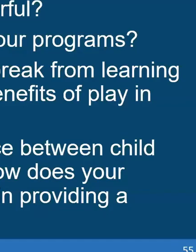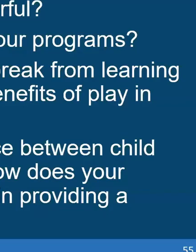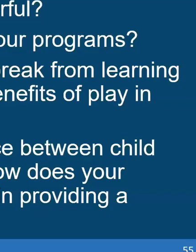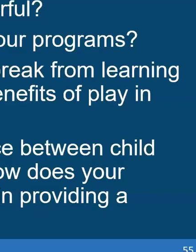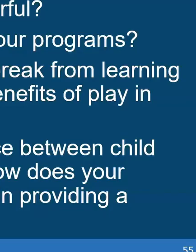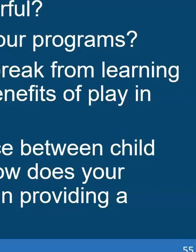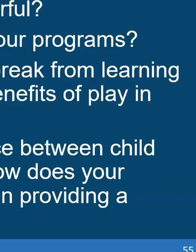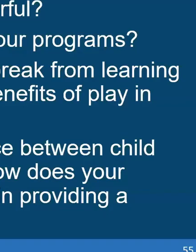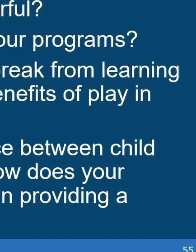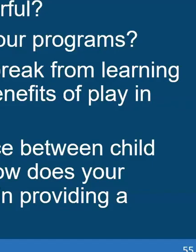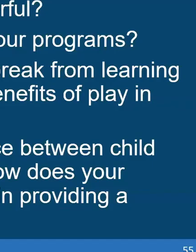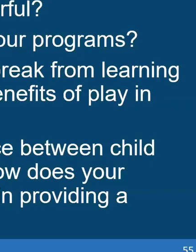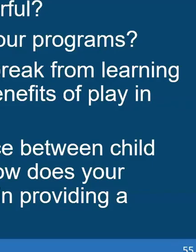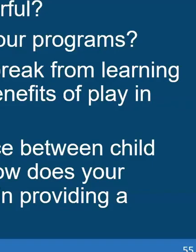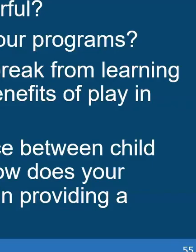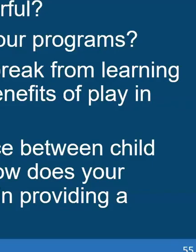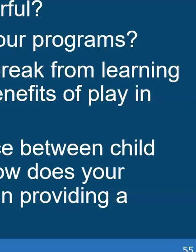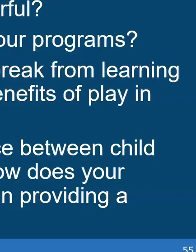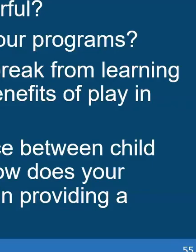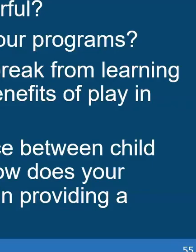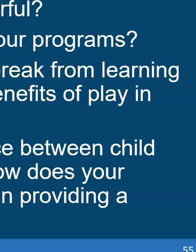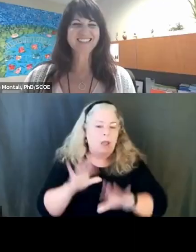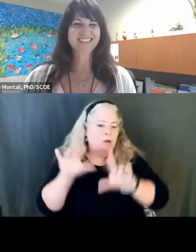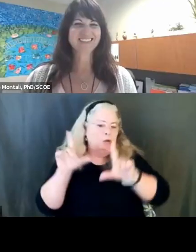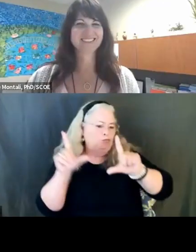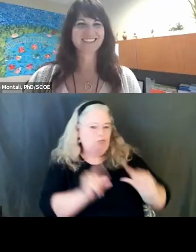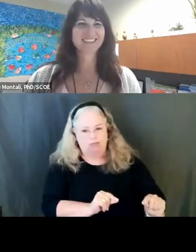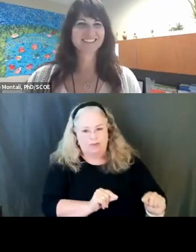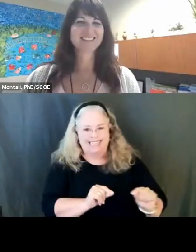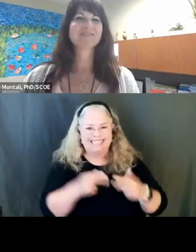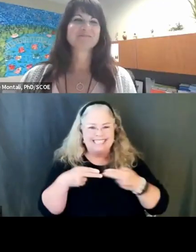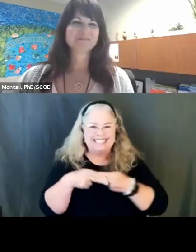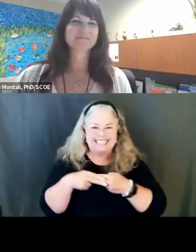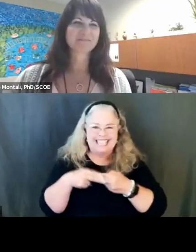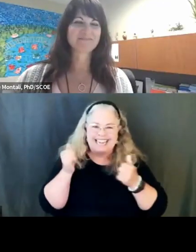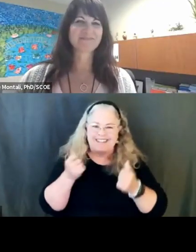All right. So we'll let's take down the slides and then we can kind of just see everyone and